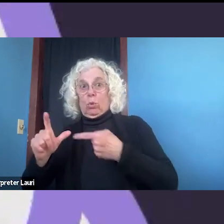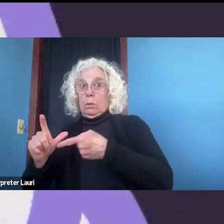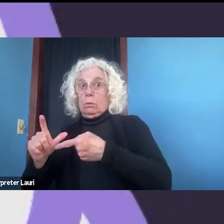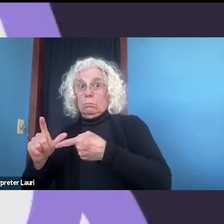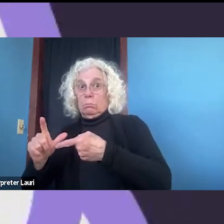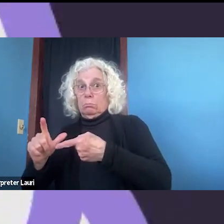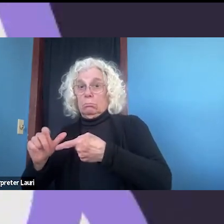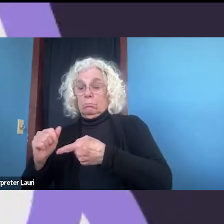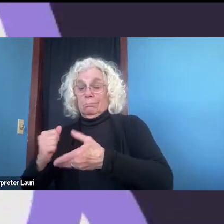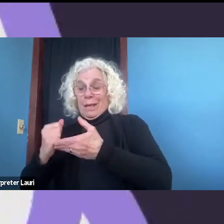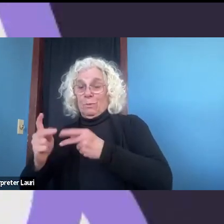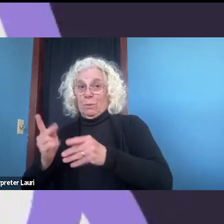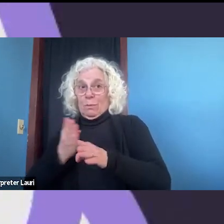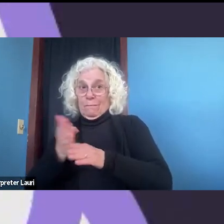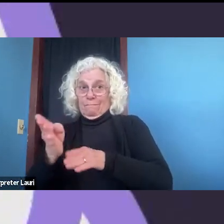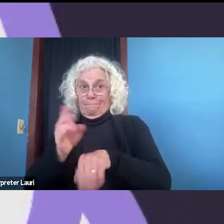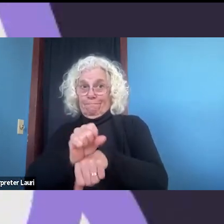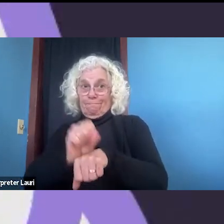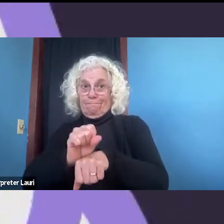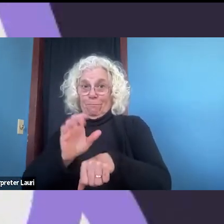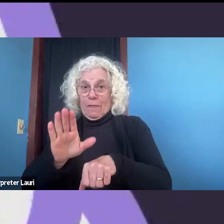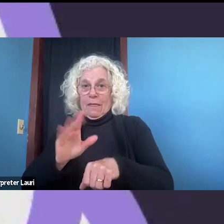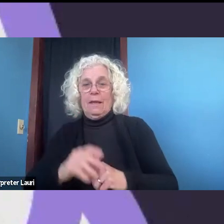So today we want to reintroduce you to the Arts